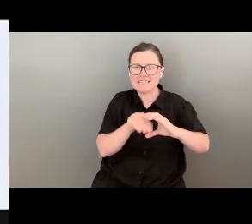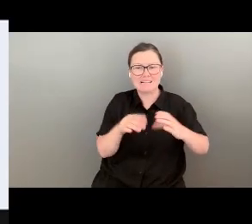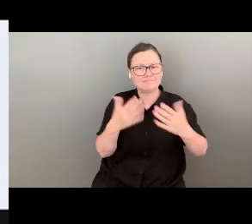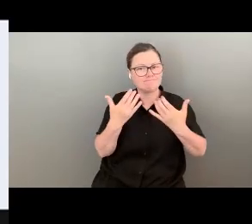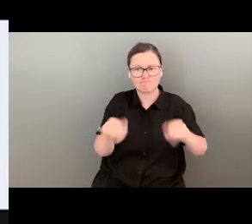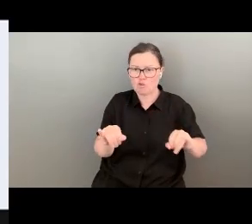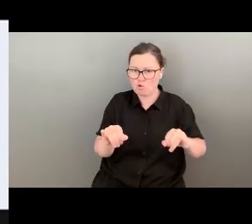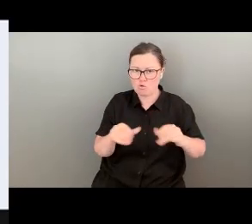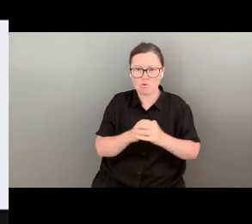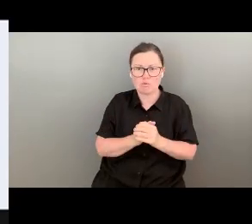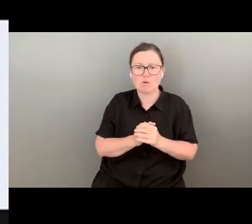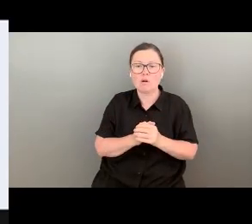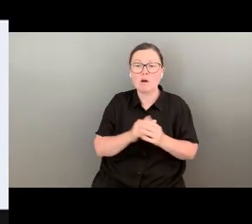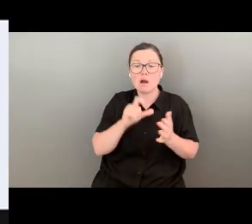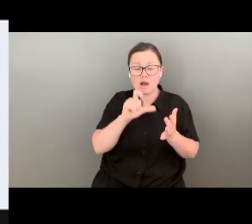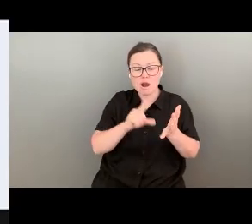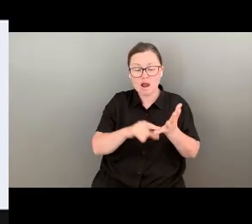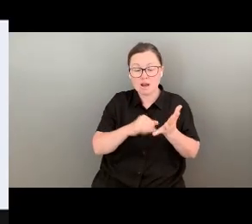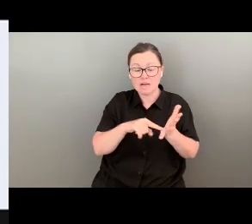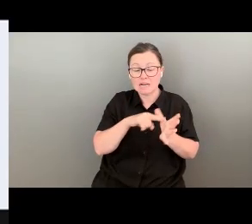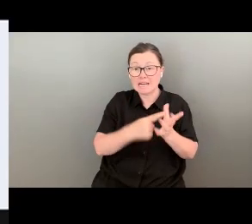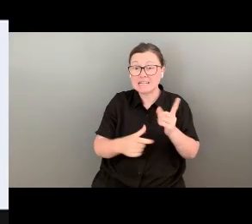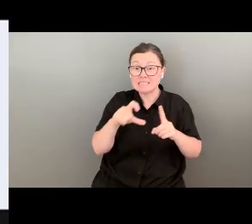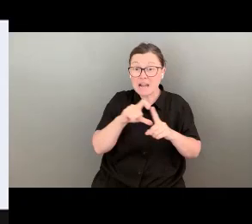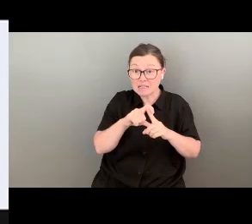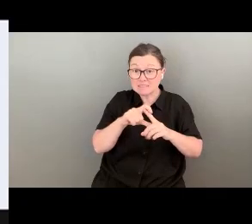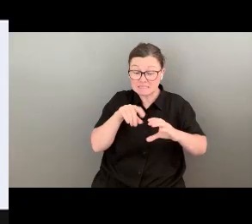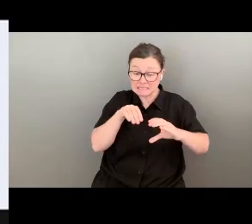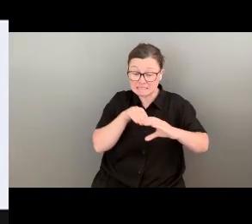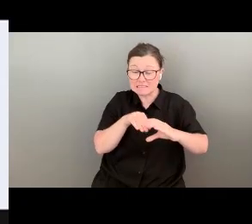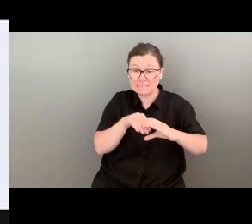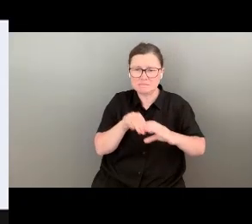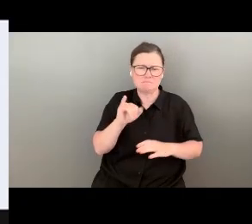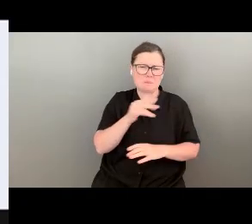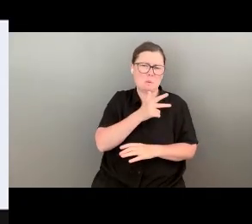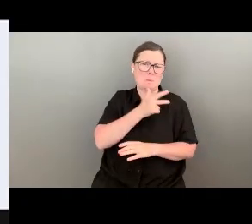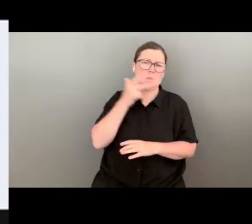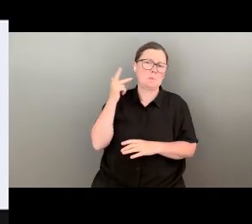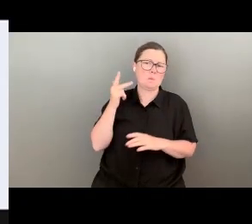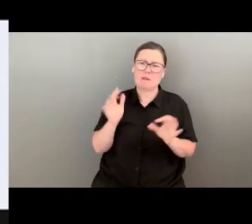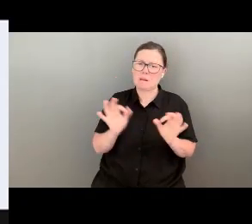They're just disgusting. Next slide please.